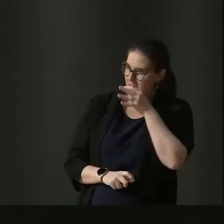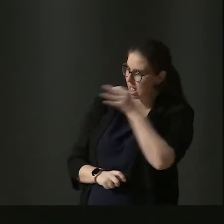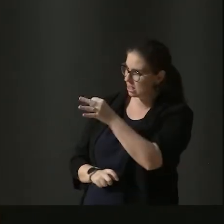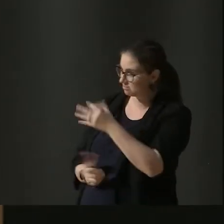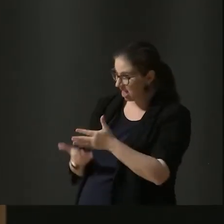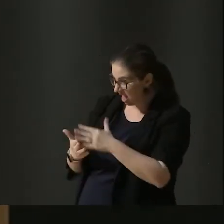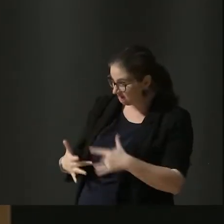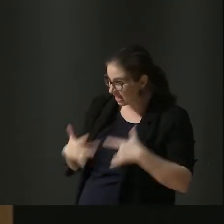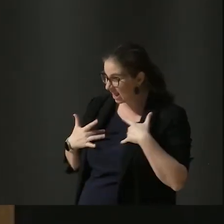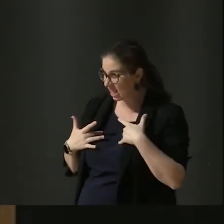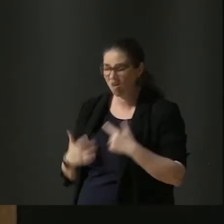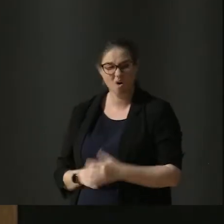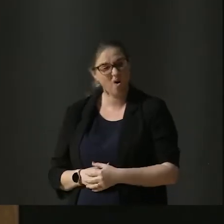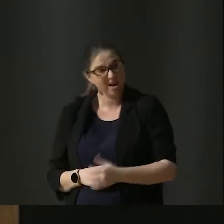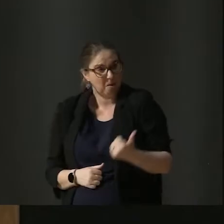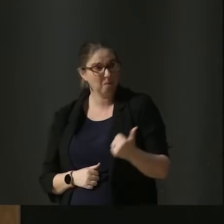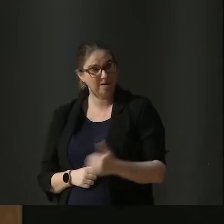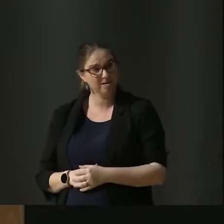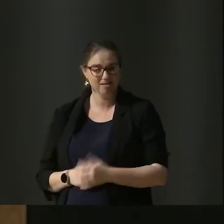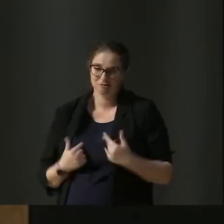How are you feeling? Yeah. I’m good.All right.